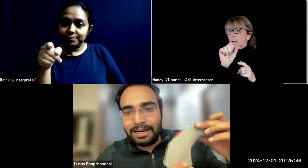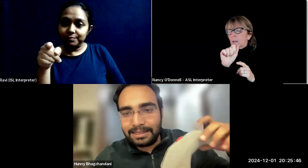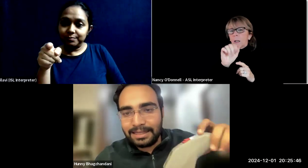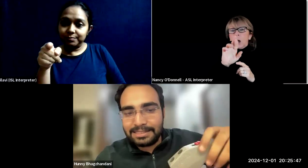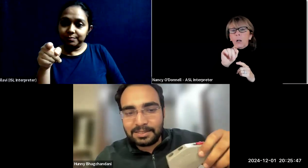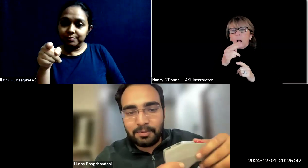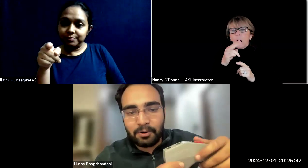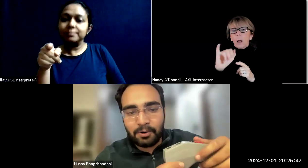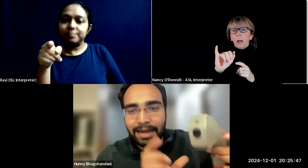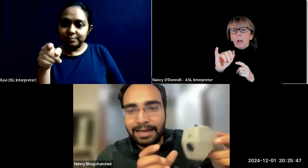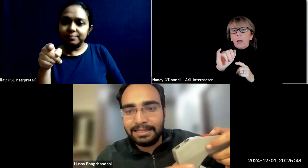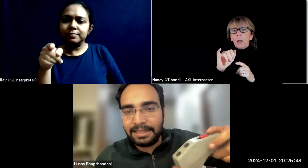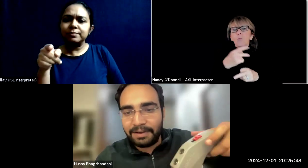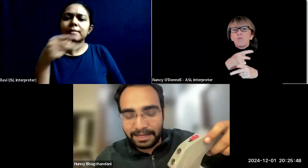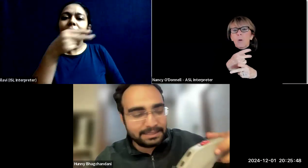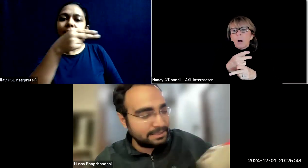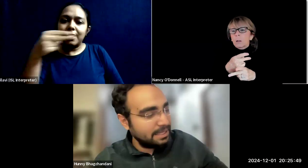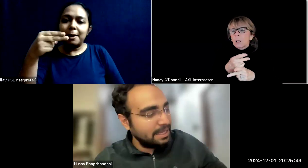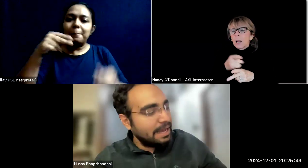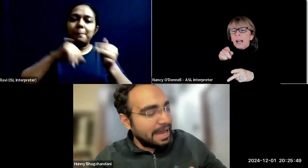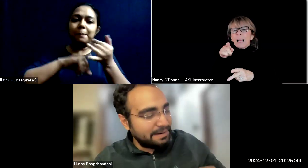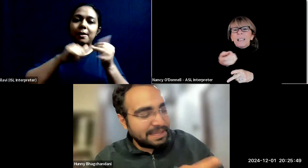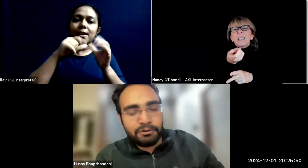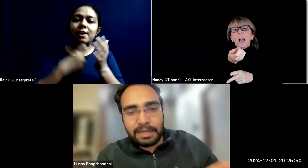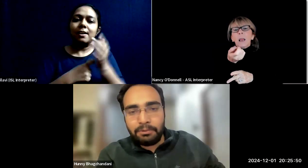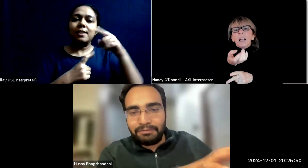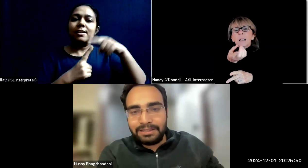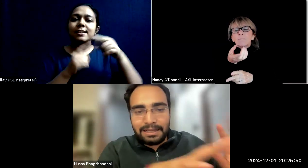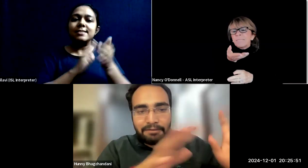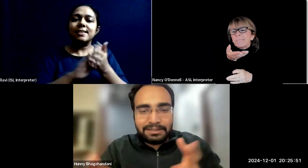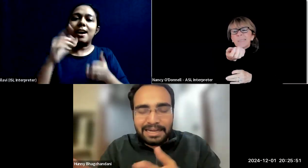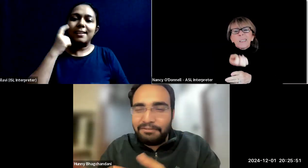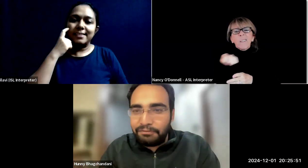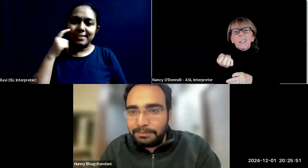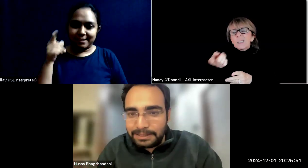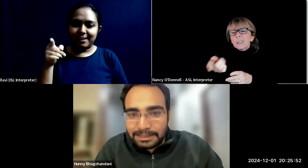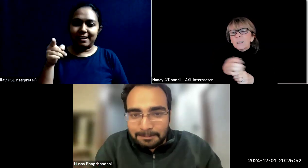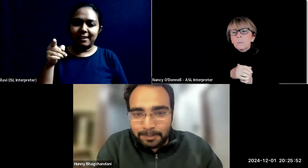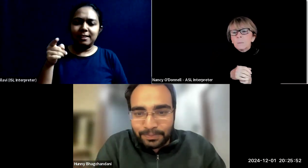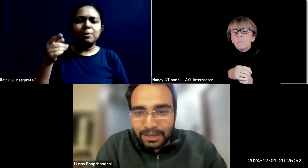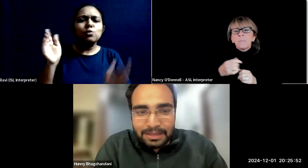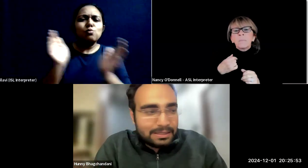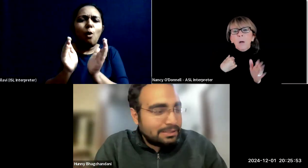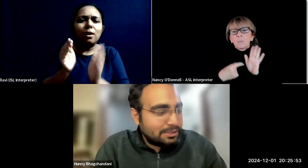So Saarthi is a small handheld device. I will give you a demo after 10, 15 minutes.